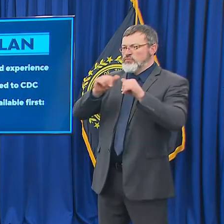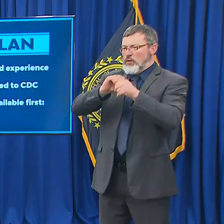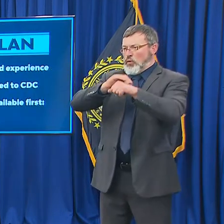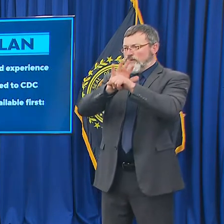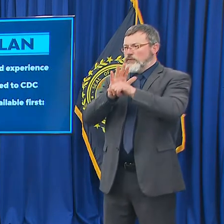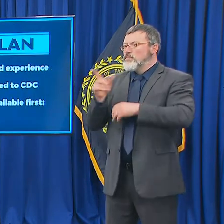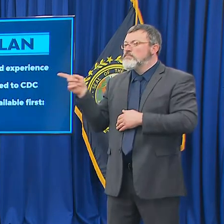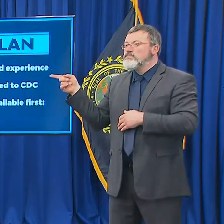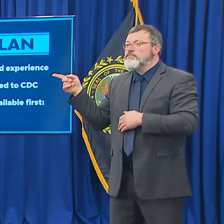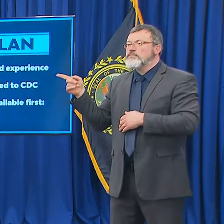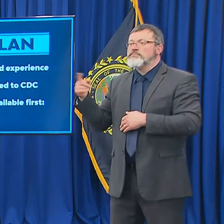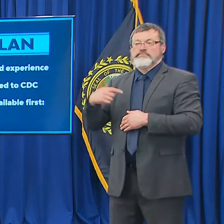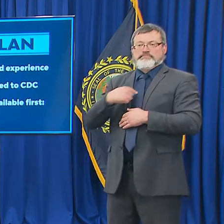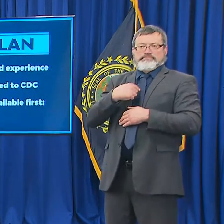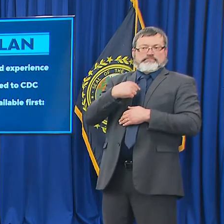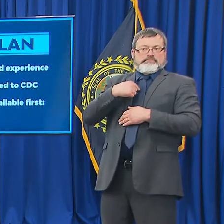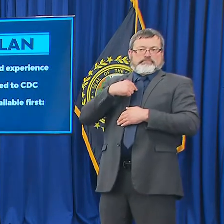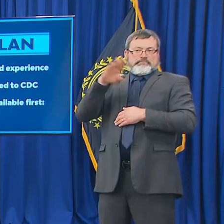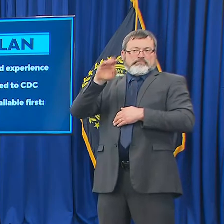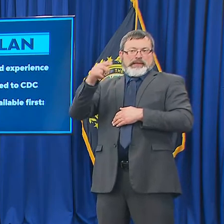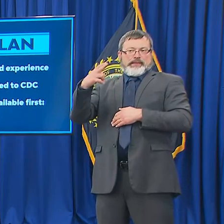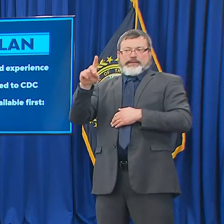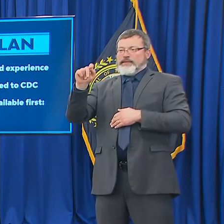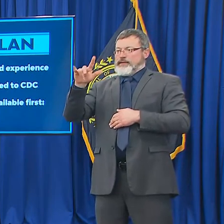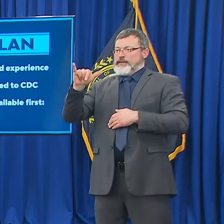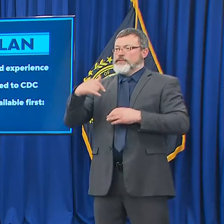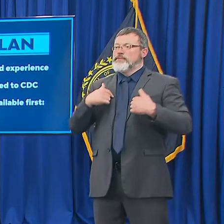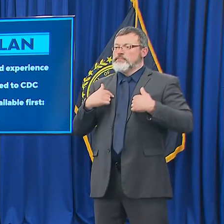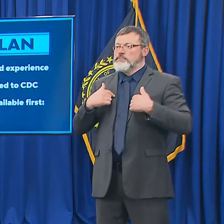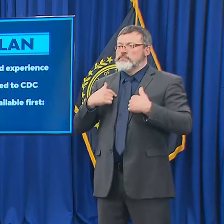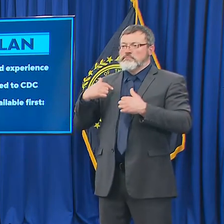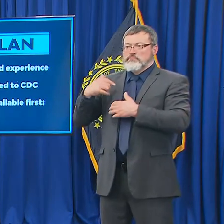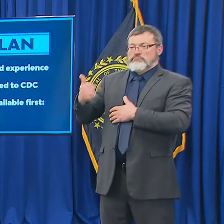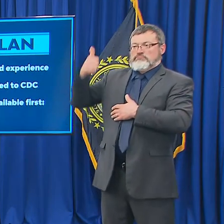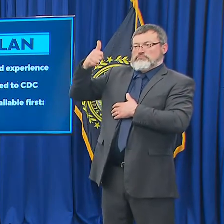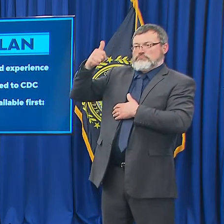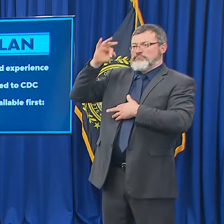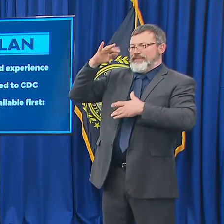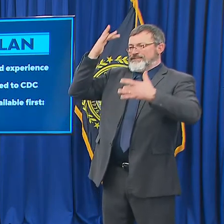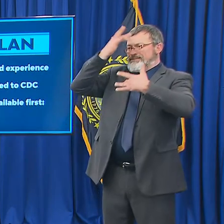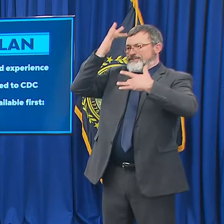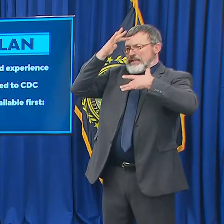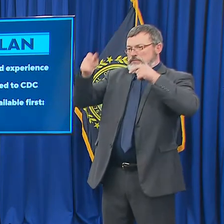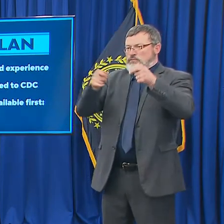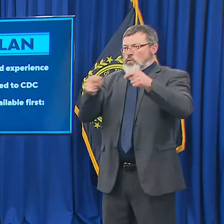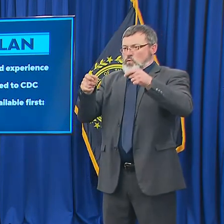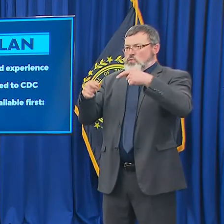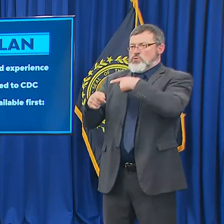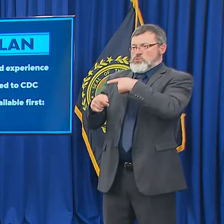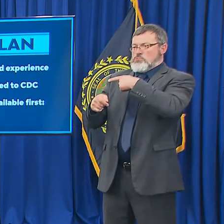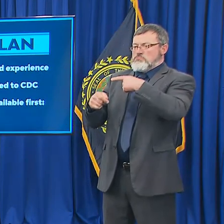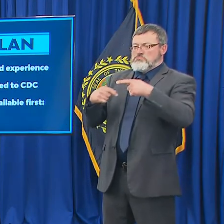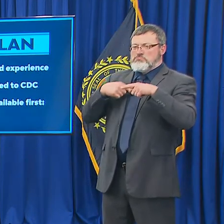to help inform how we approach the COVID 19 vaccine distribution. In terms of the covered 19 vaccine planning.